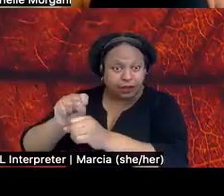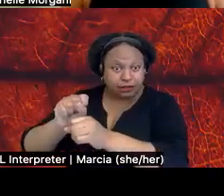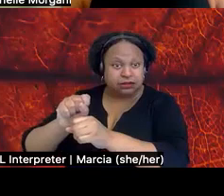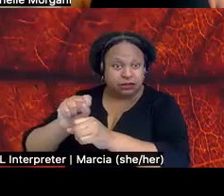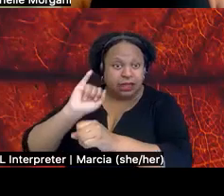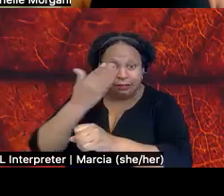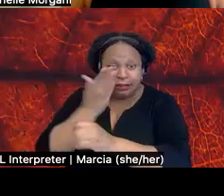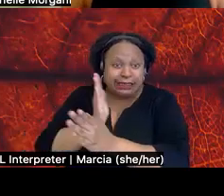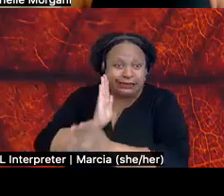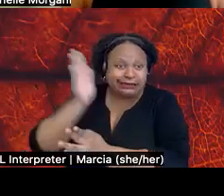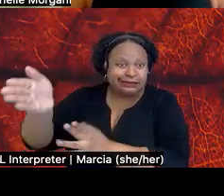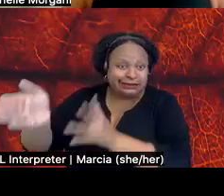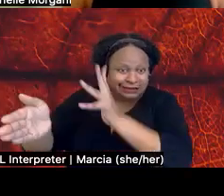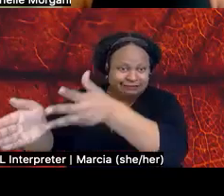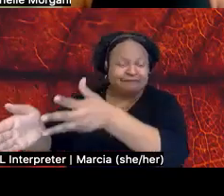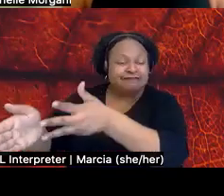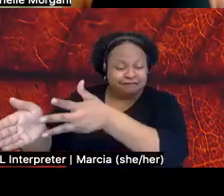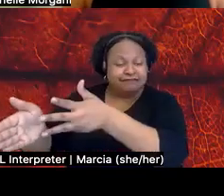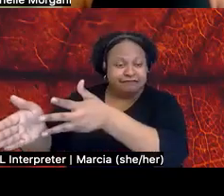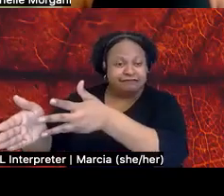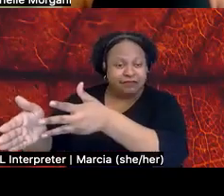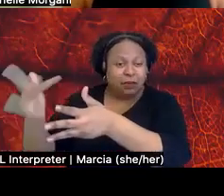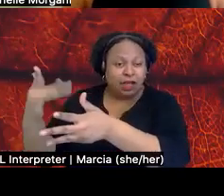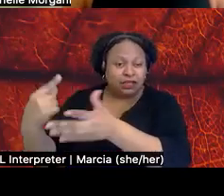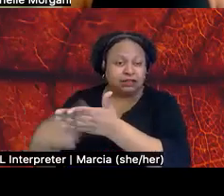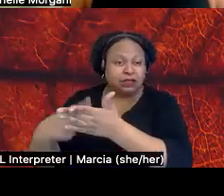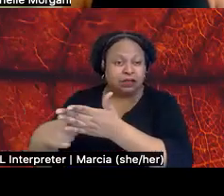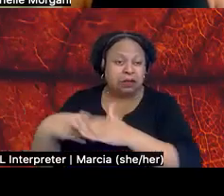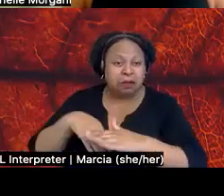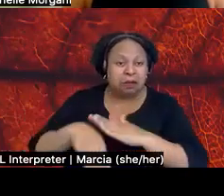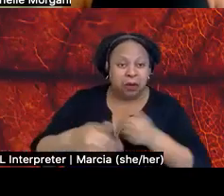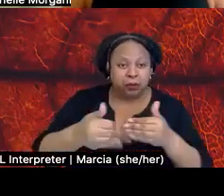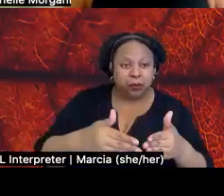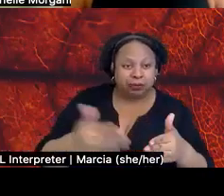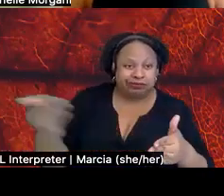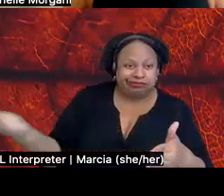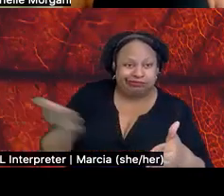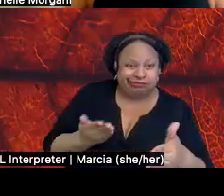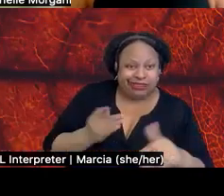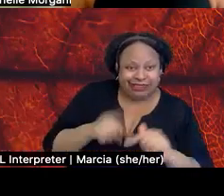rooms at the hospital where the iPad can't follow them, like for instance the surgery?